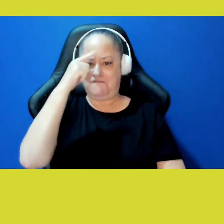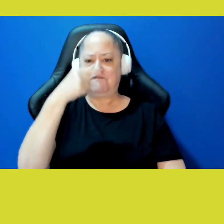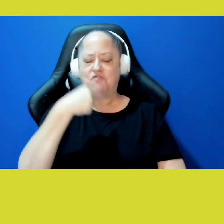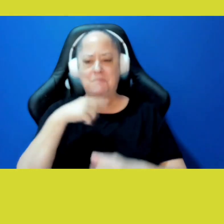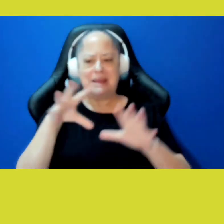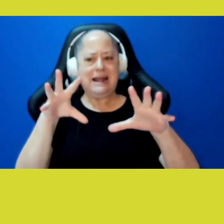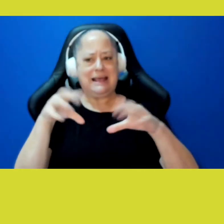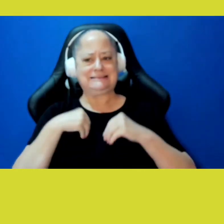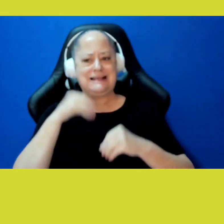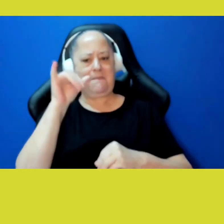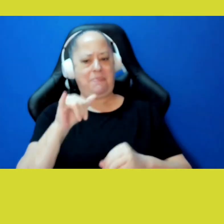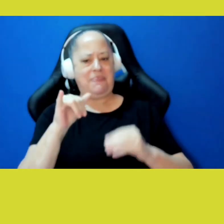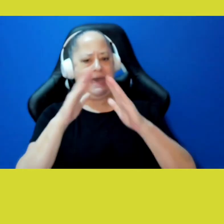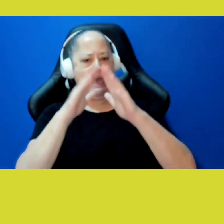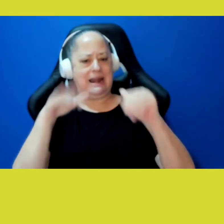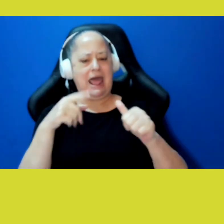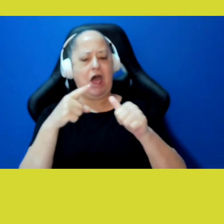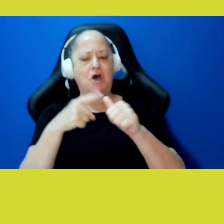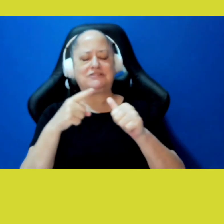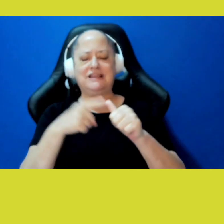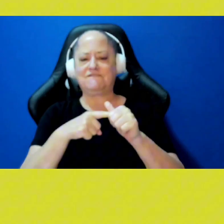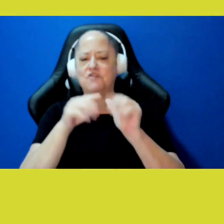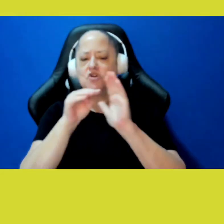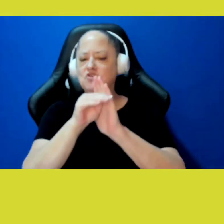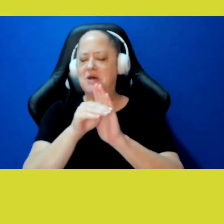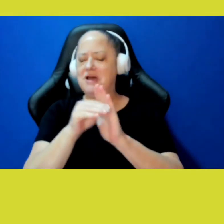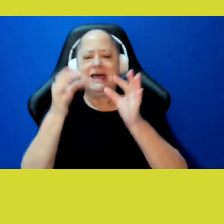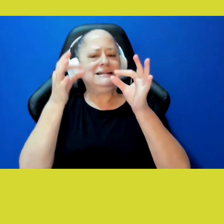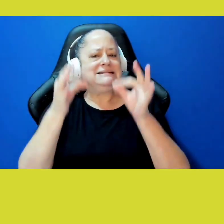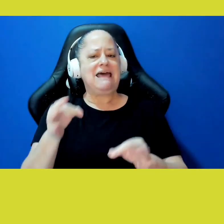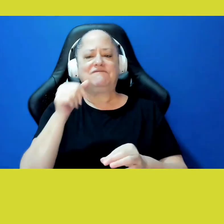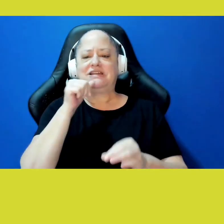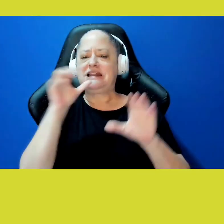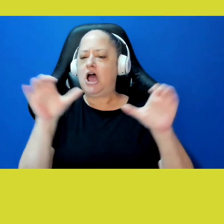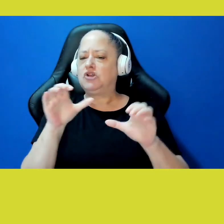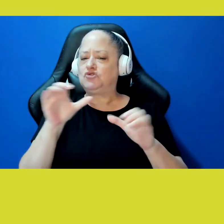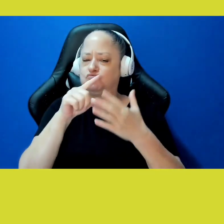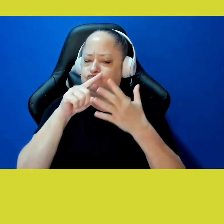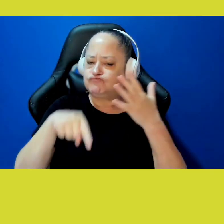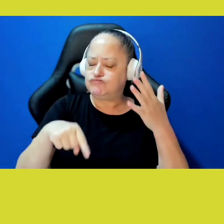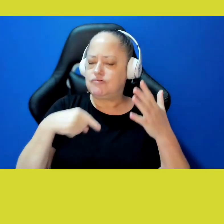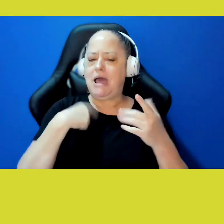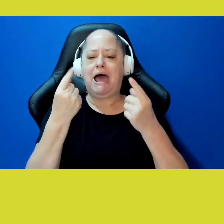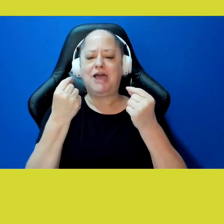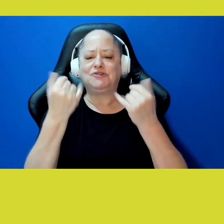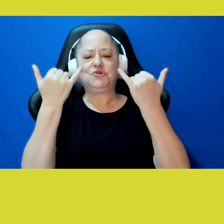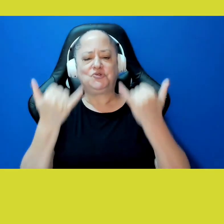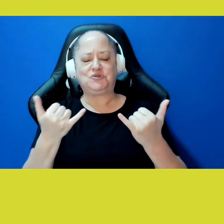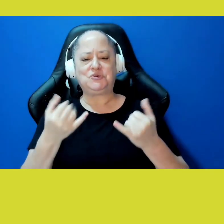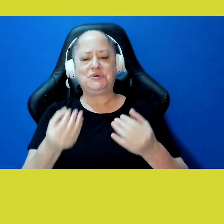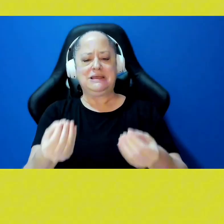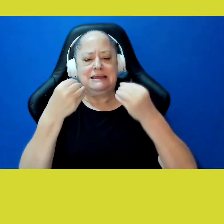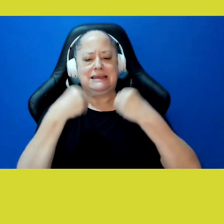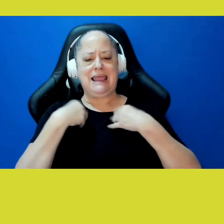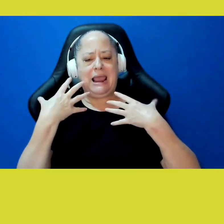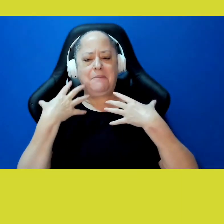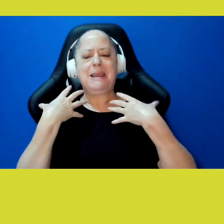I definitely wouldn't be doing all the things I'm doing today. Because they gave me a chance to heal and to get clean and to get mentally stable and